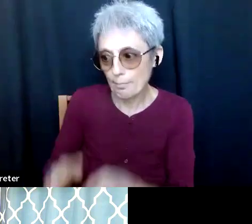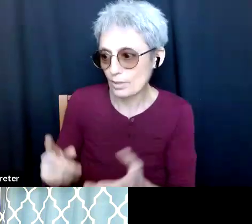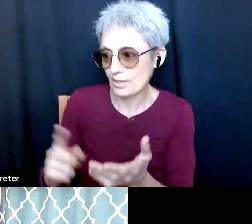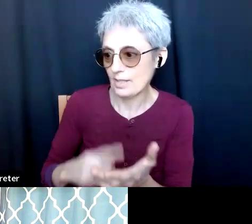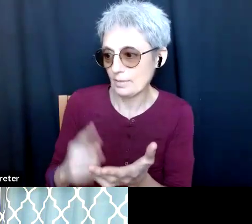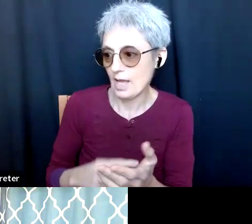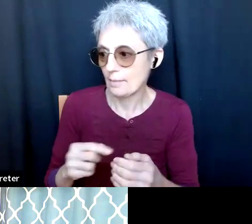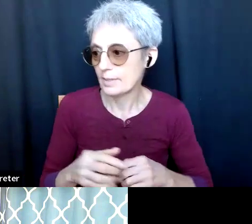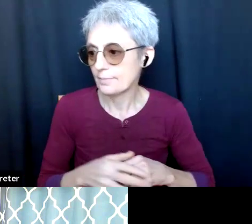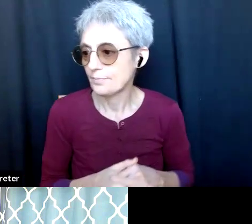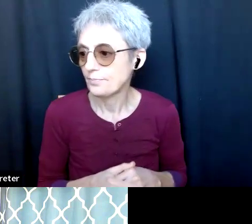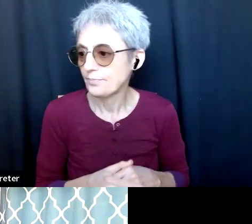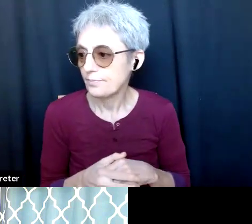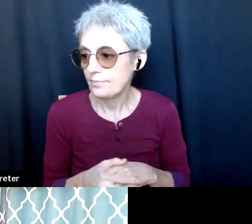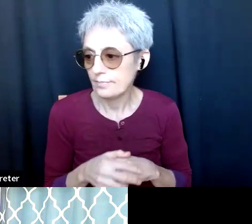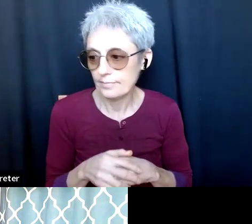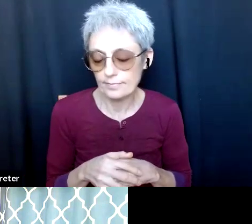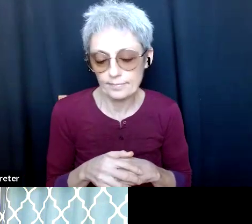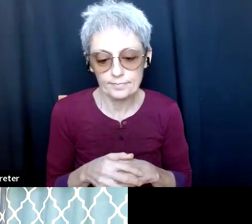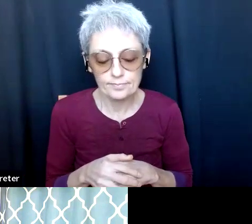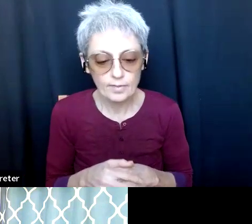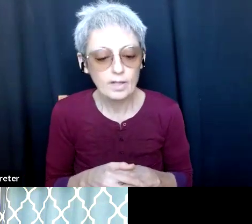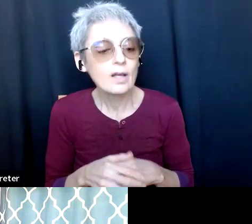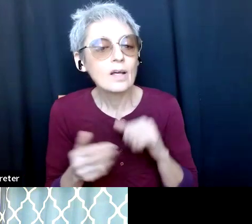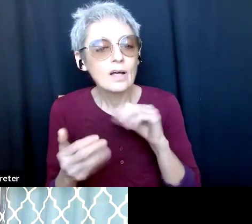on neuroticism, they show this slight increase